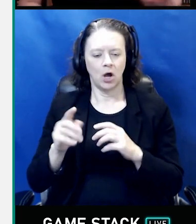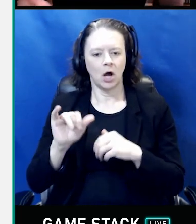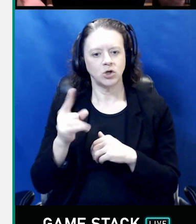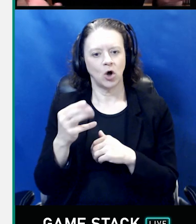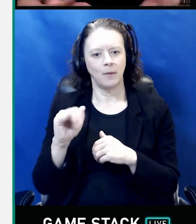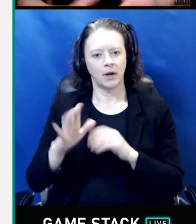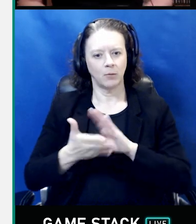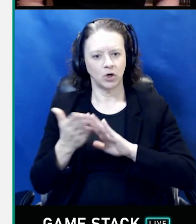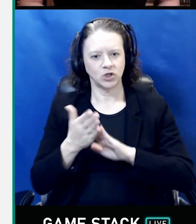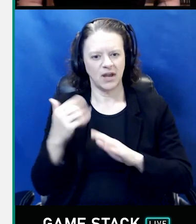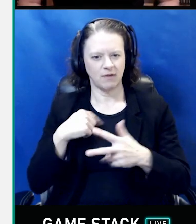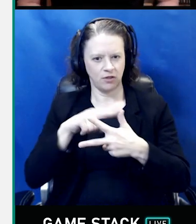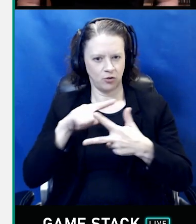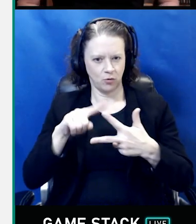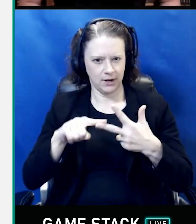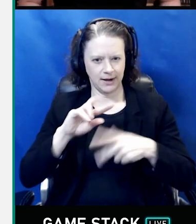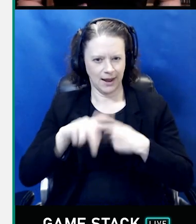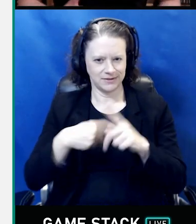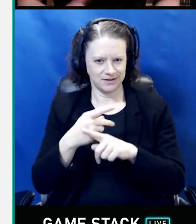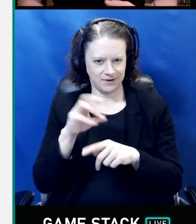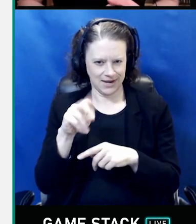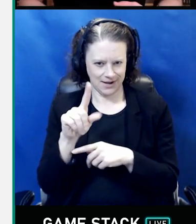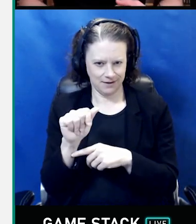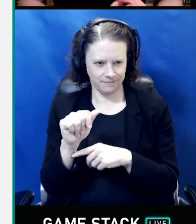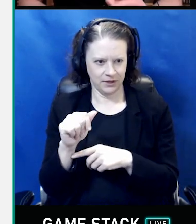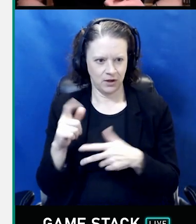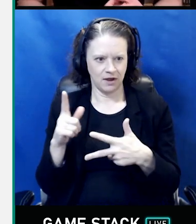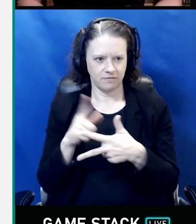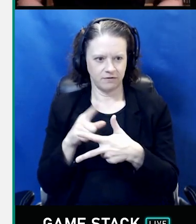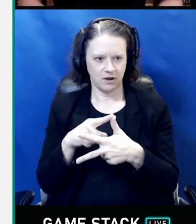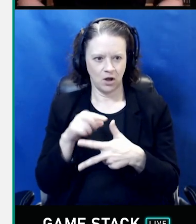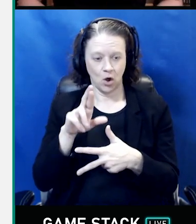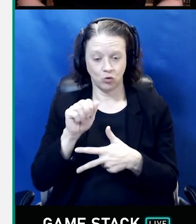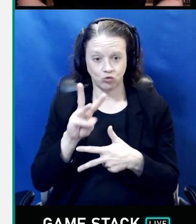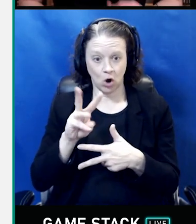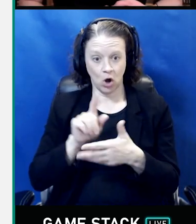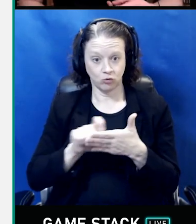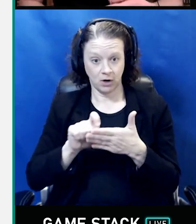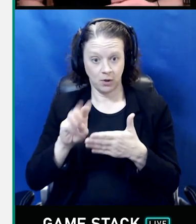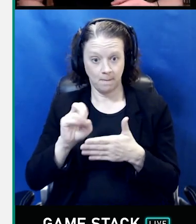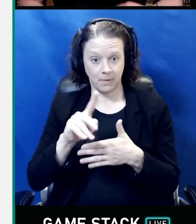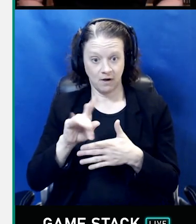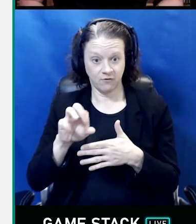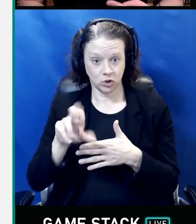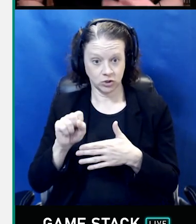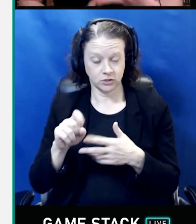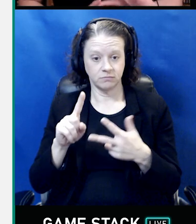You can think of it as three kinds of data. You've got your raw writable buffers, you've got your typed buffers,